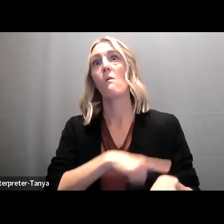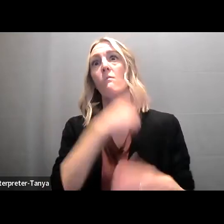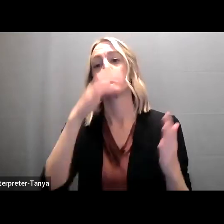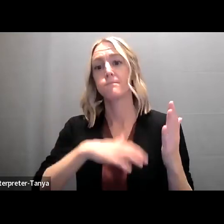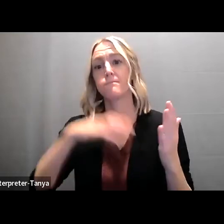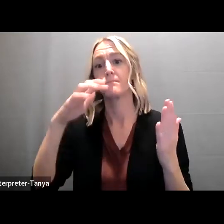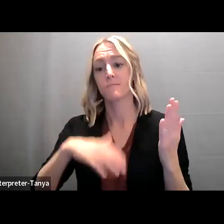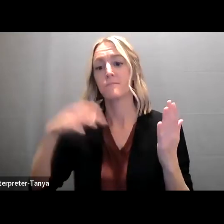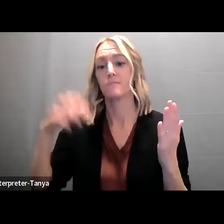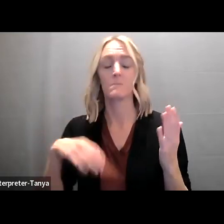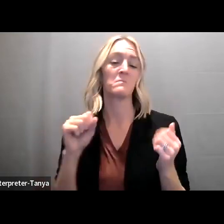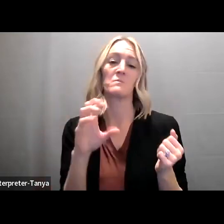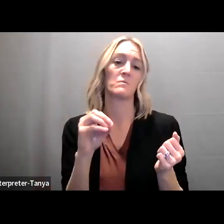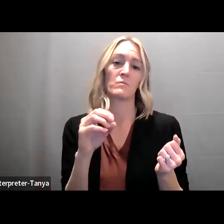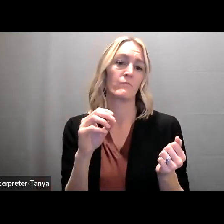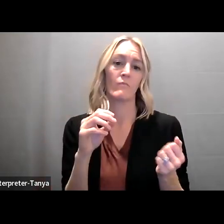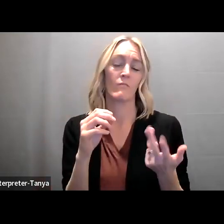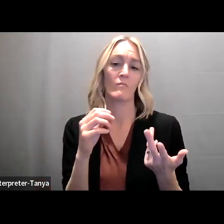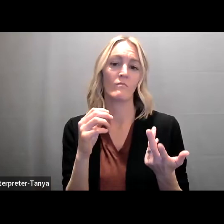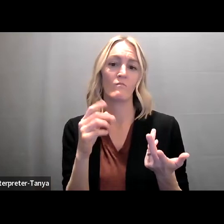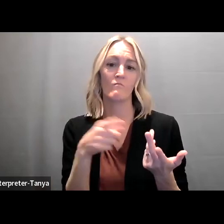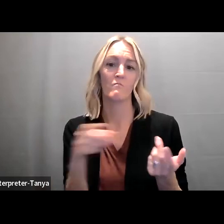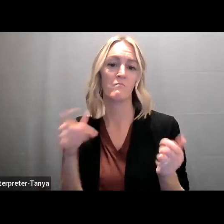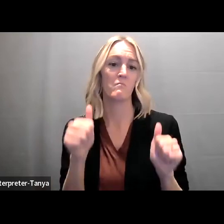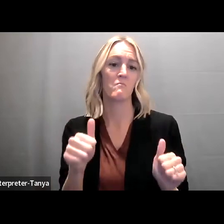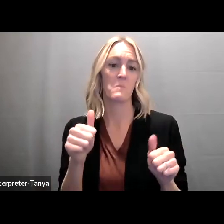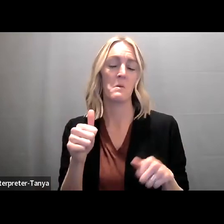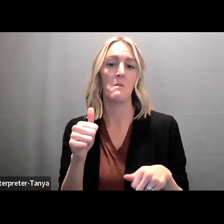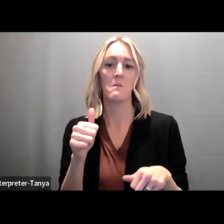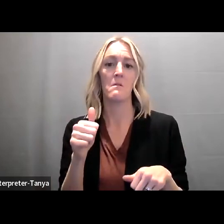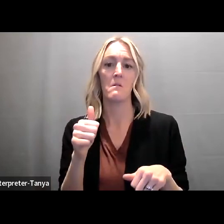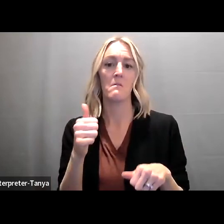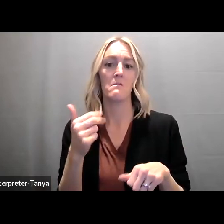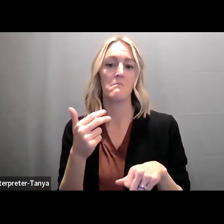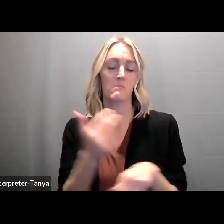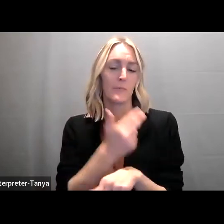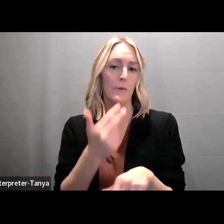So one of the ways that I think you could also leverage or tap some of those partnerships